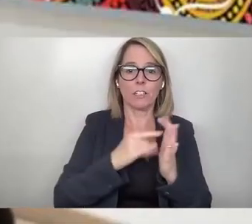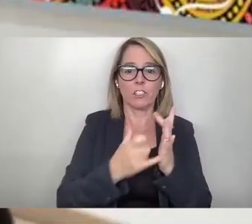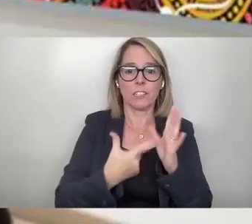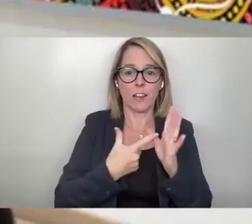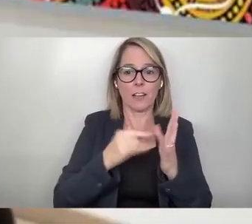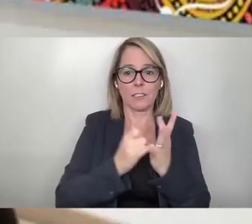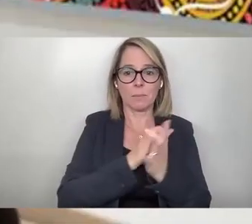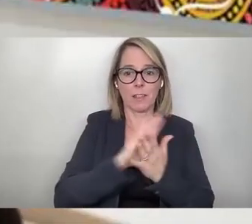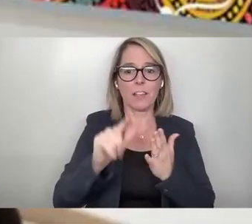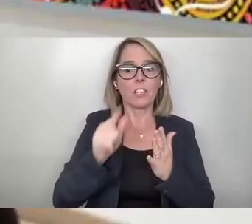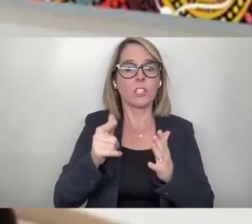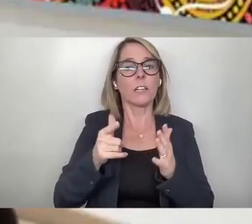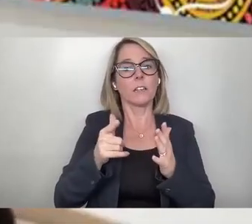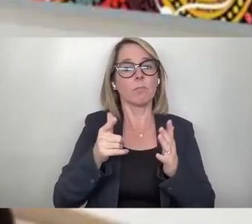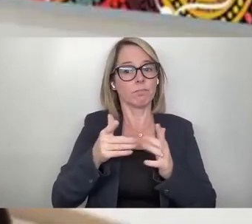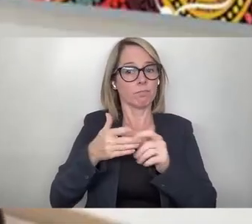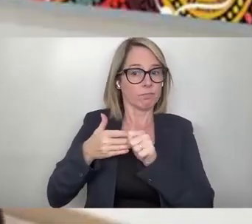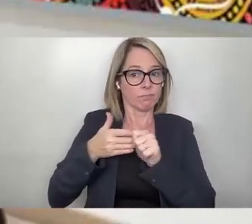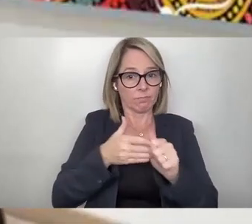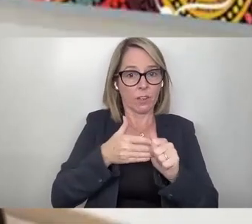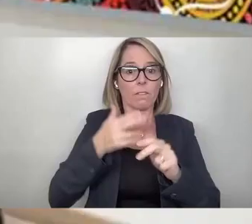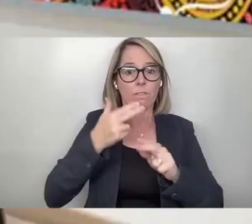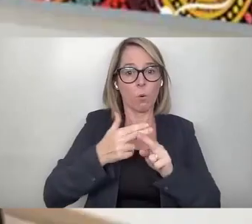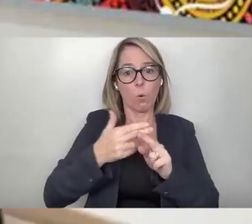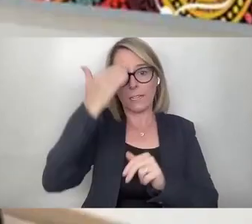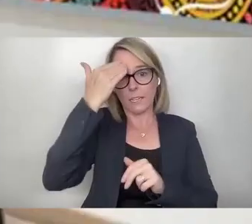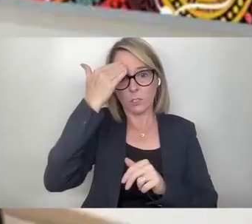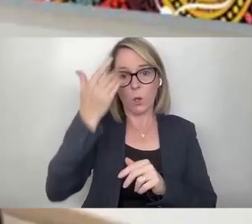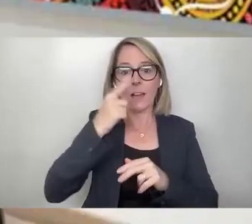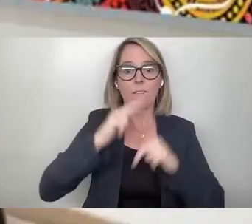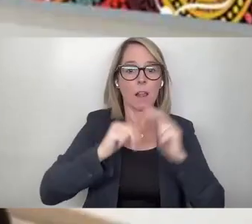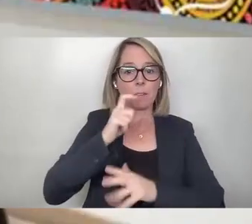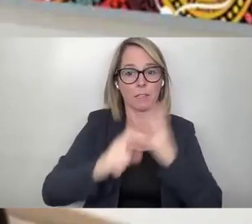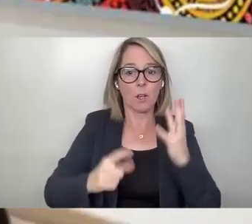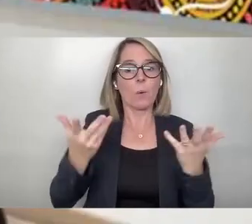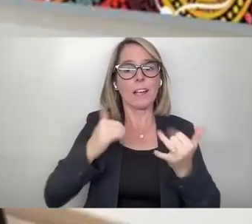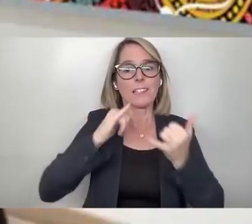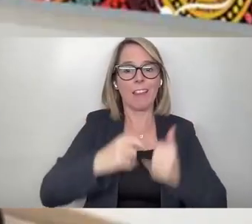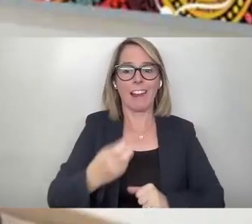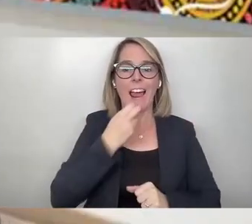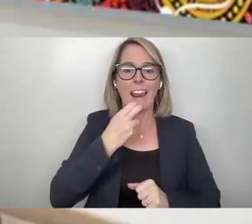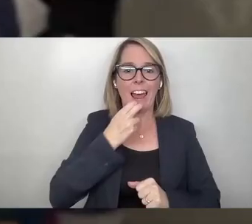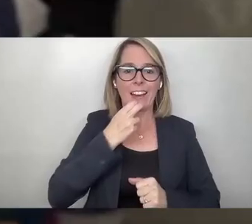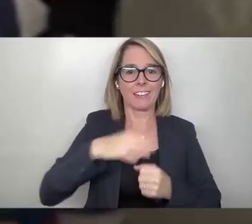for Intellectual and Developmental Disability at the Southern Adelaide Local Health Network.